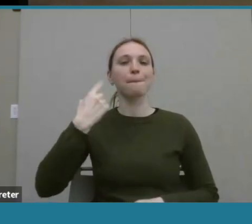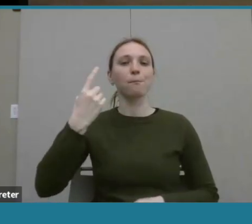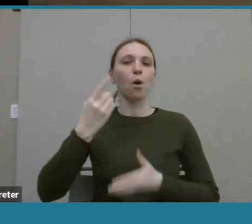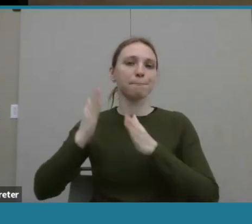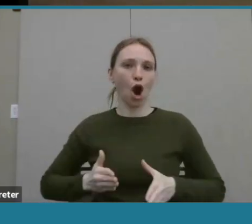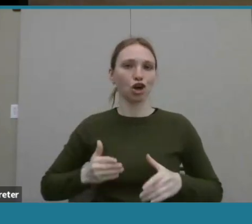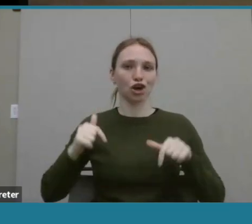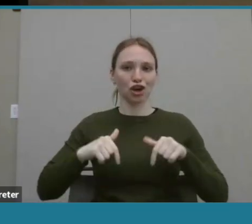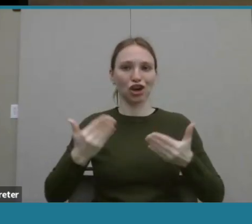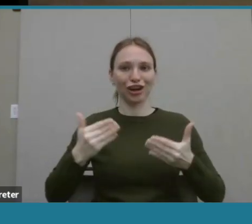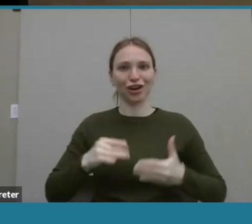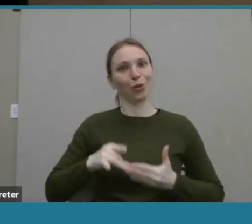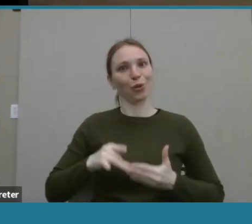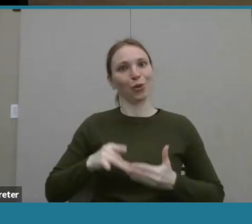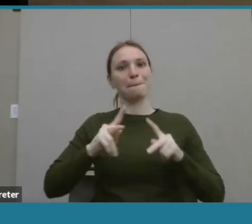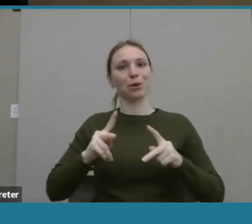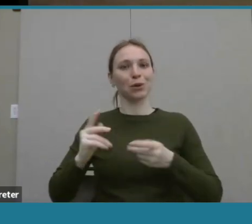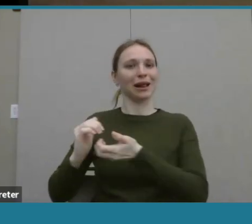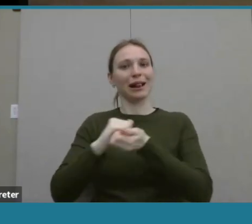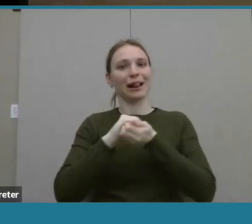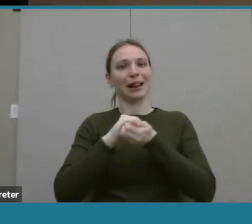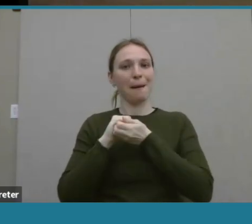opportunity to collaborate on this project.